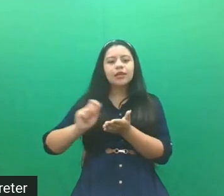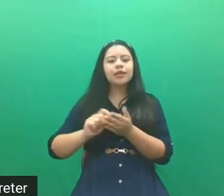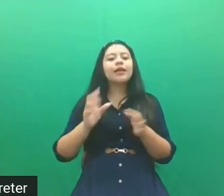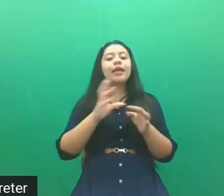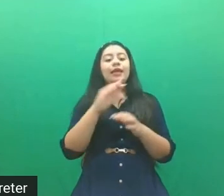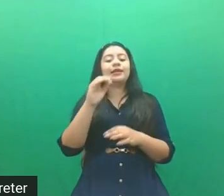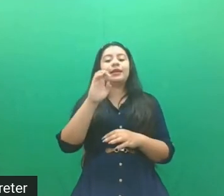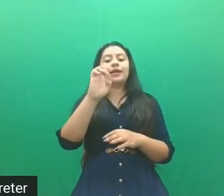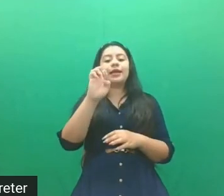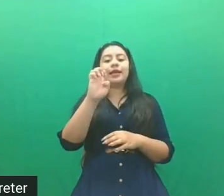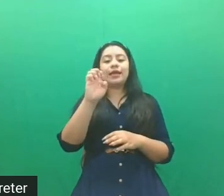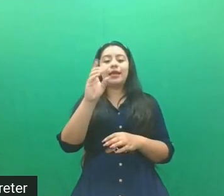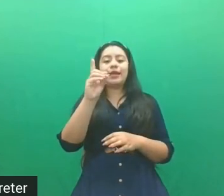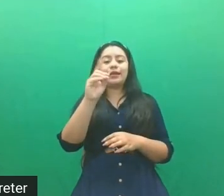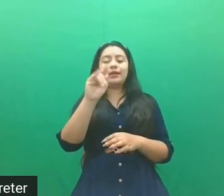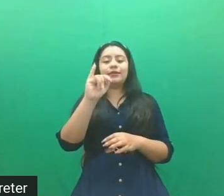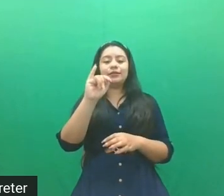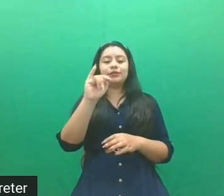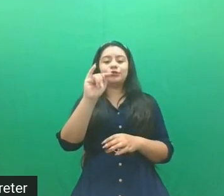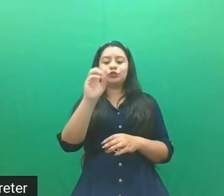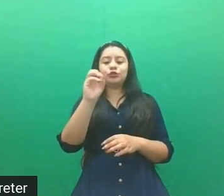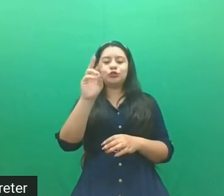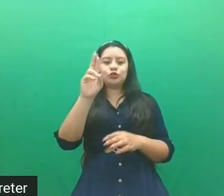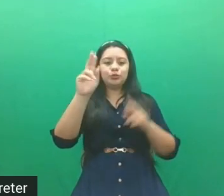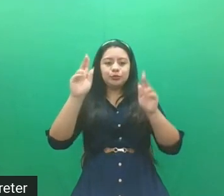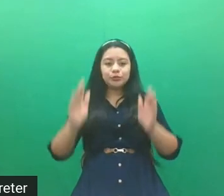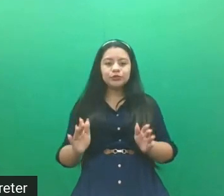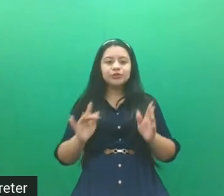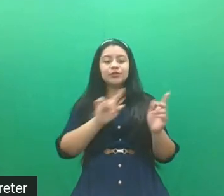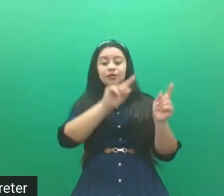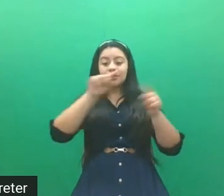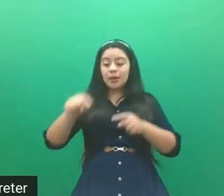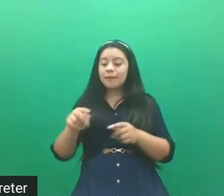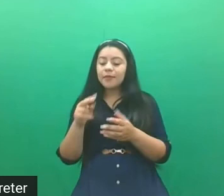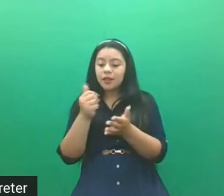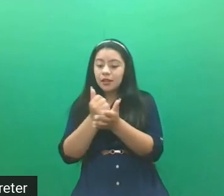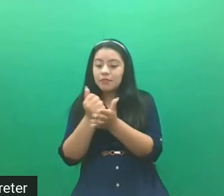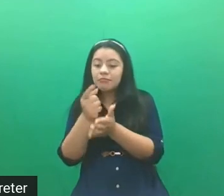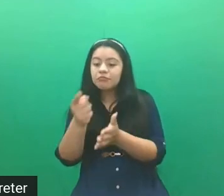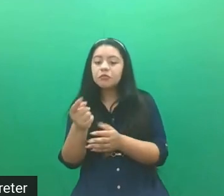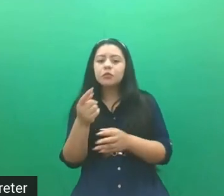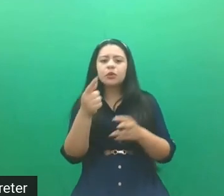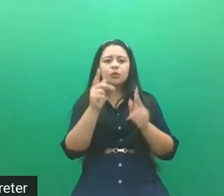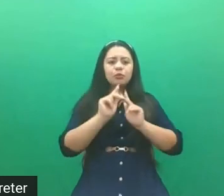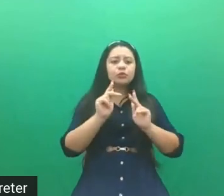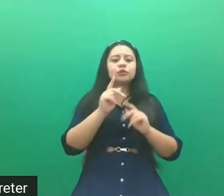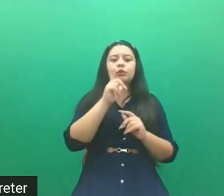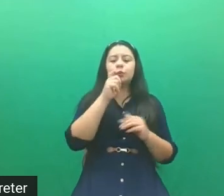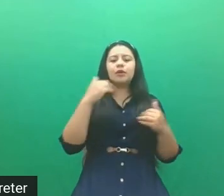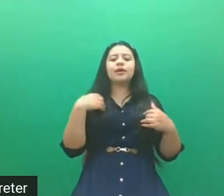maybe doing some copy editing, a curator chiming in with institutional knowledge about that piece,